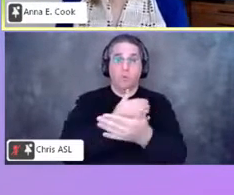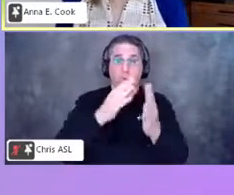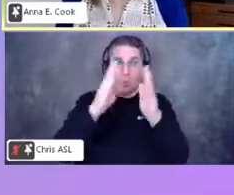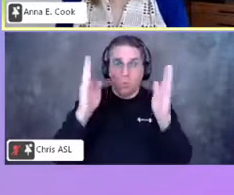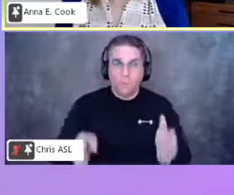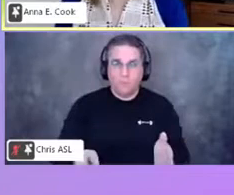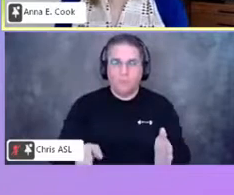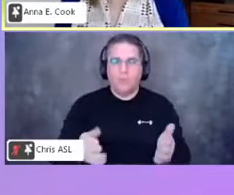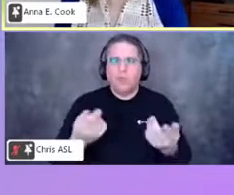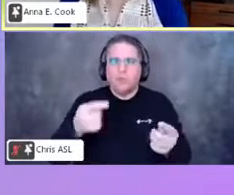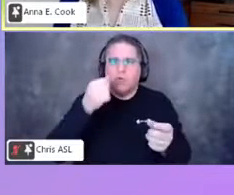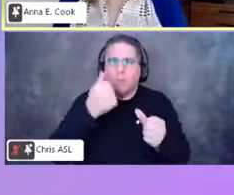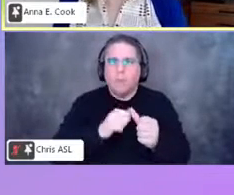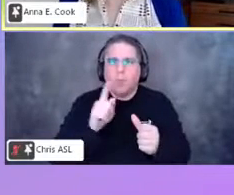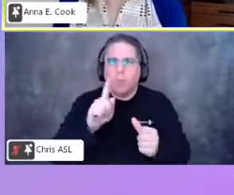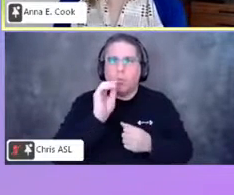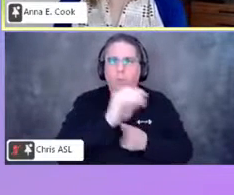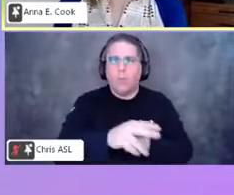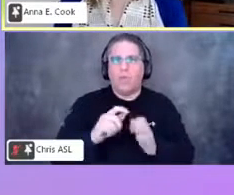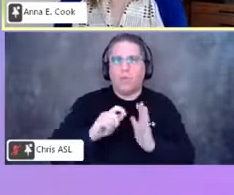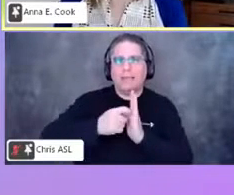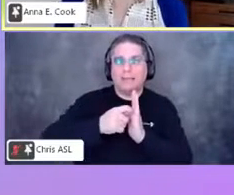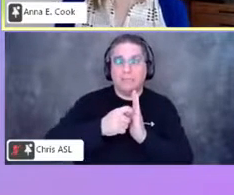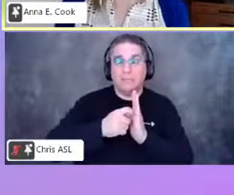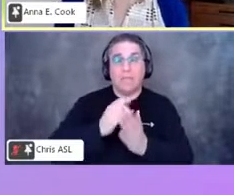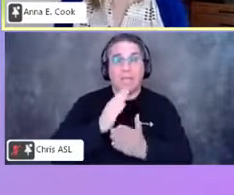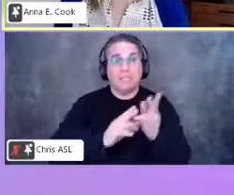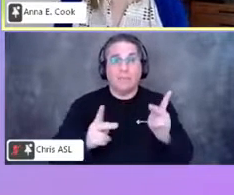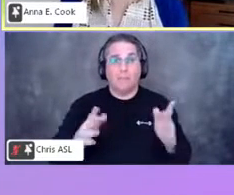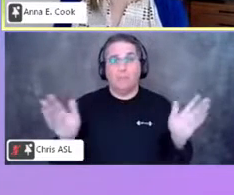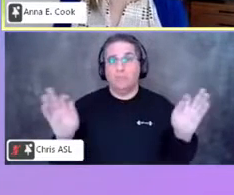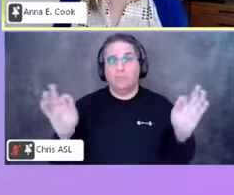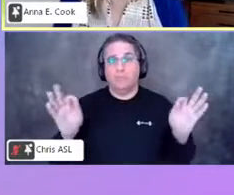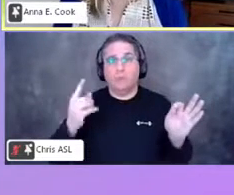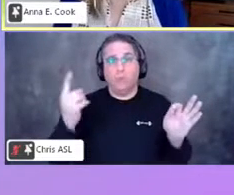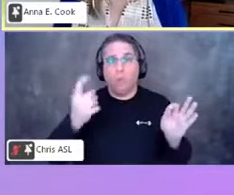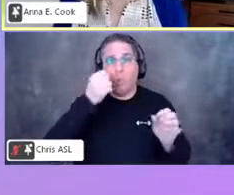some people might always remember where their keys are and place them in a consistent location